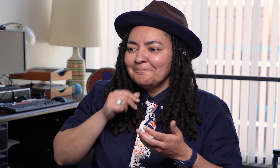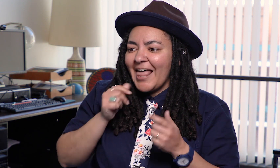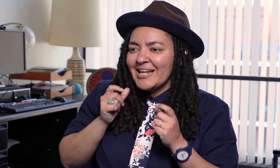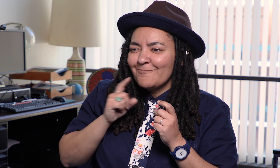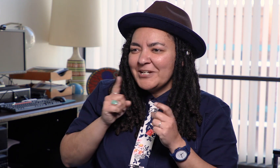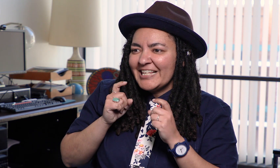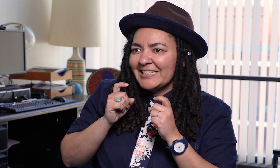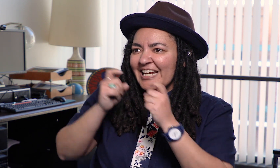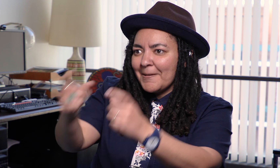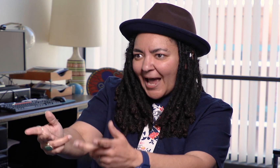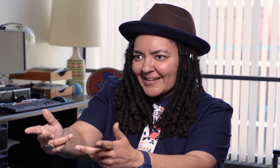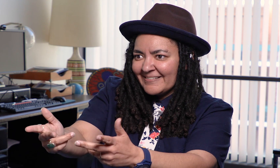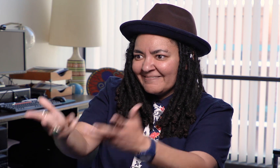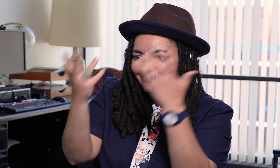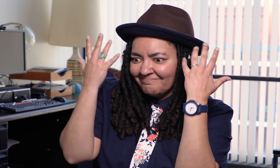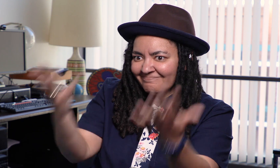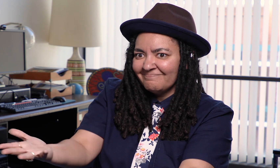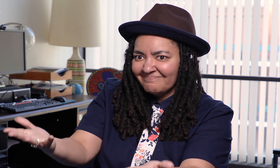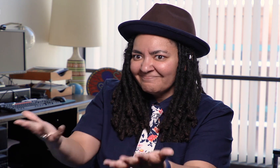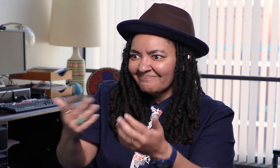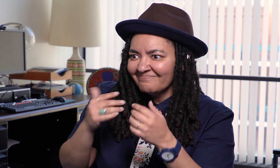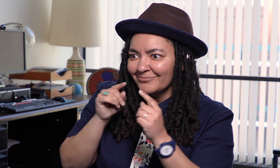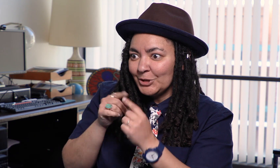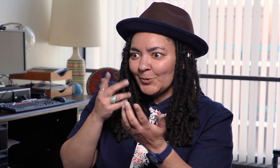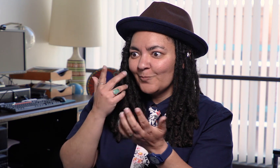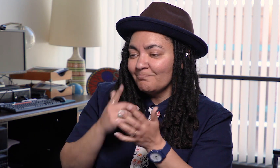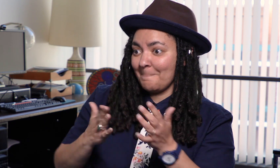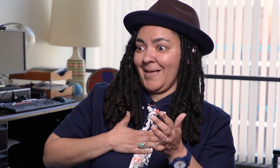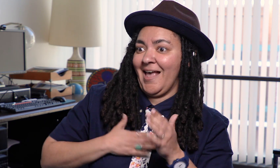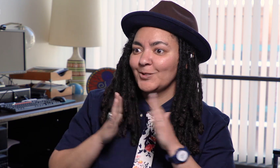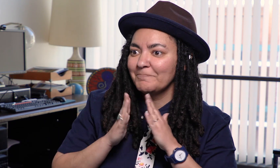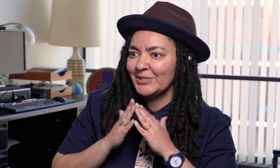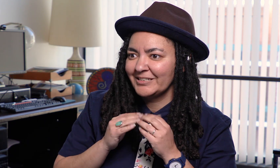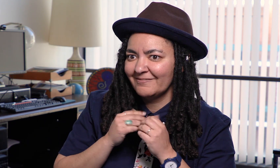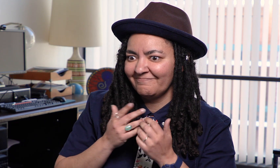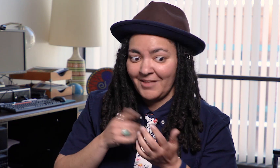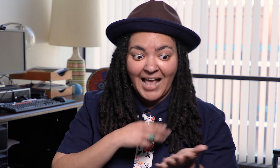but I wasn't really giving back to my community. I was “giving back” in a way.